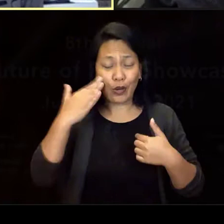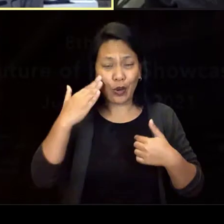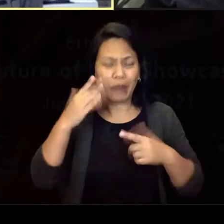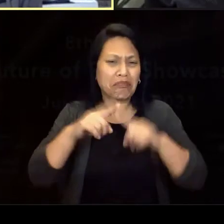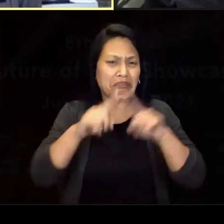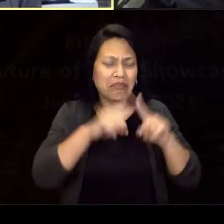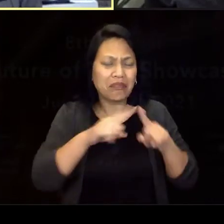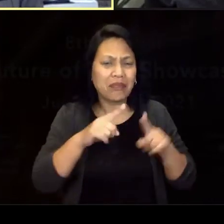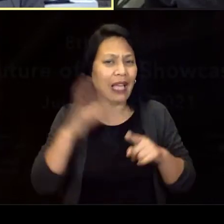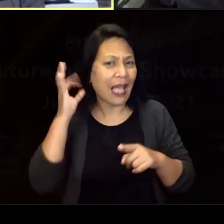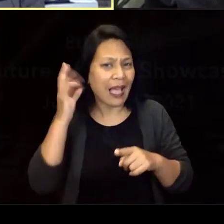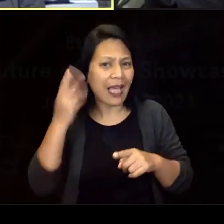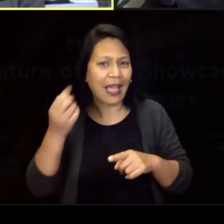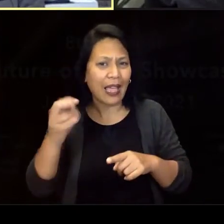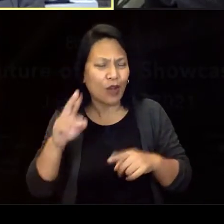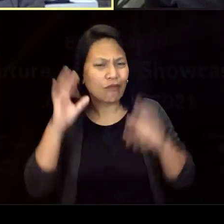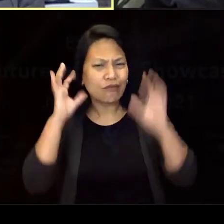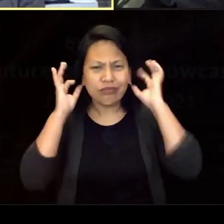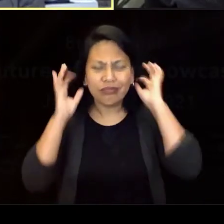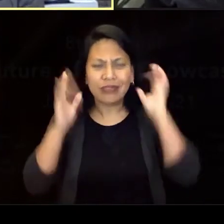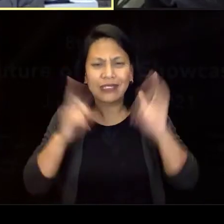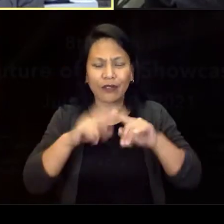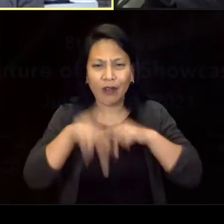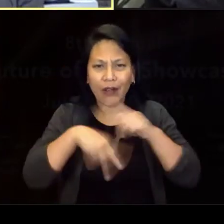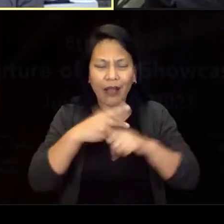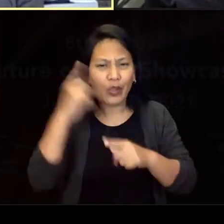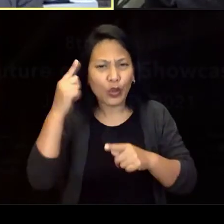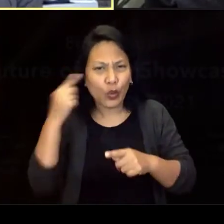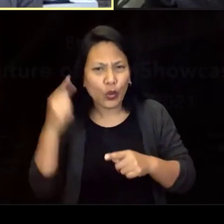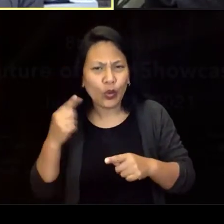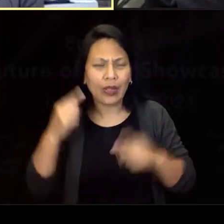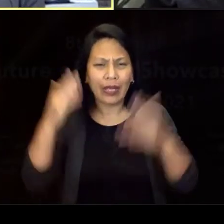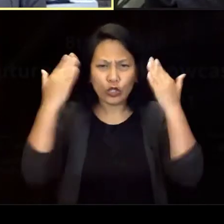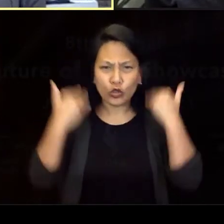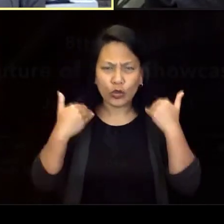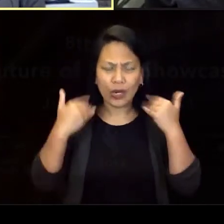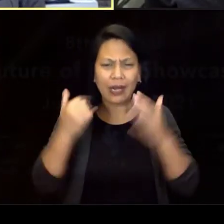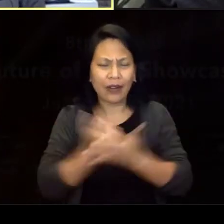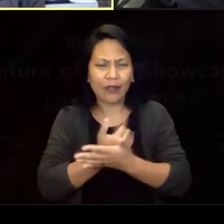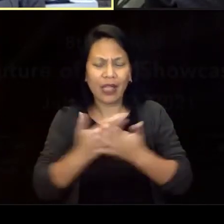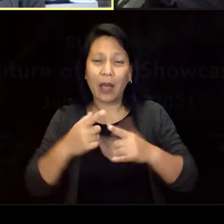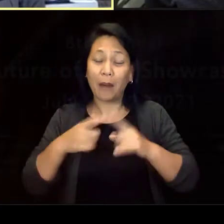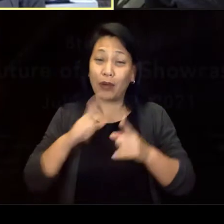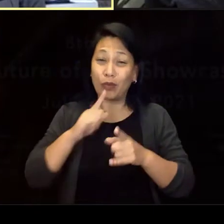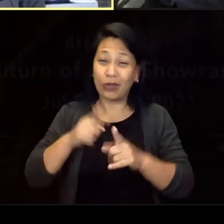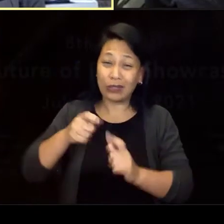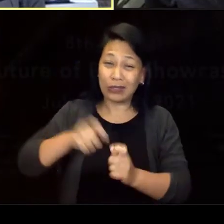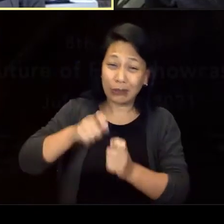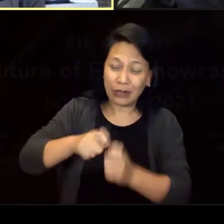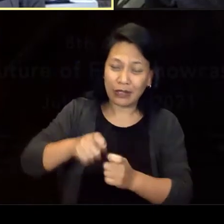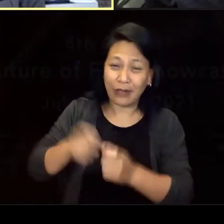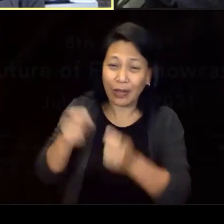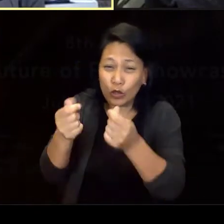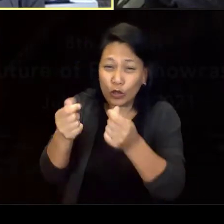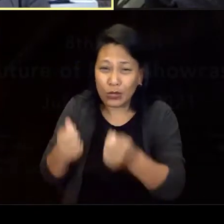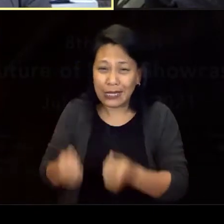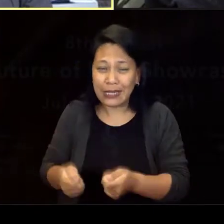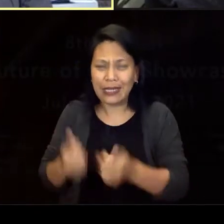I obviously don't know how to re-dread or touch up like twists and stuff like that. I'm still learning.